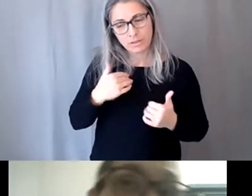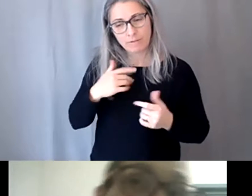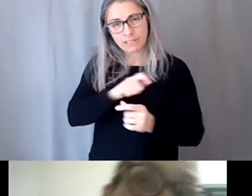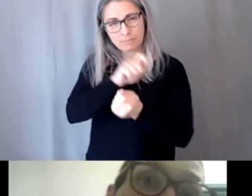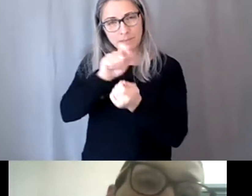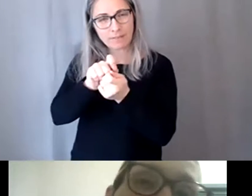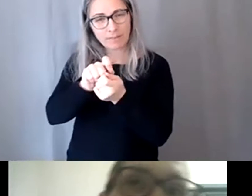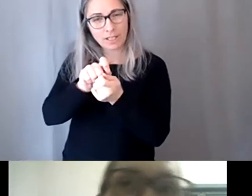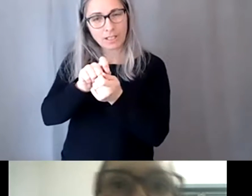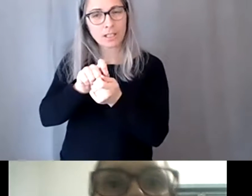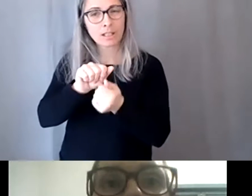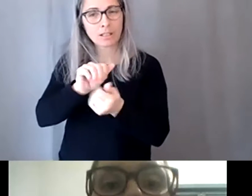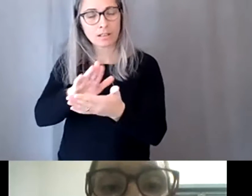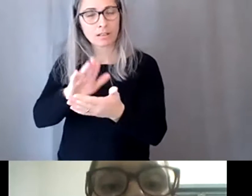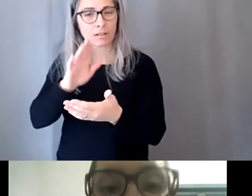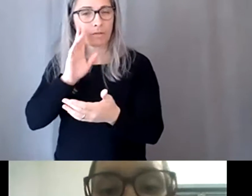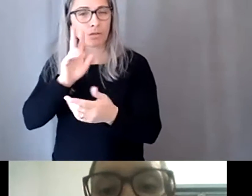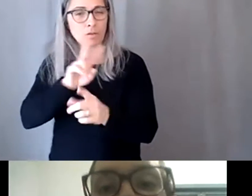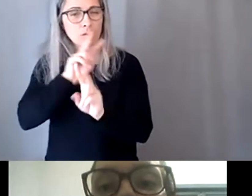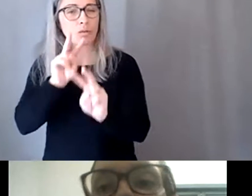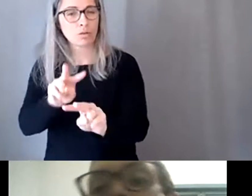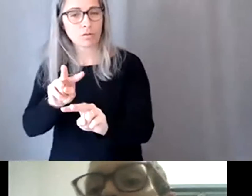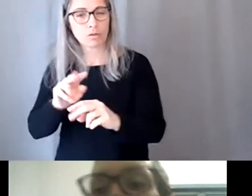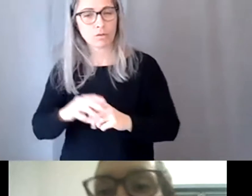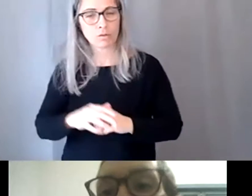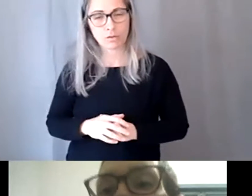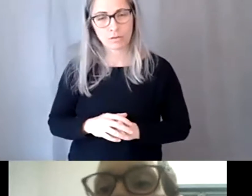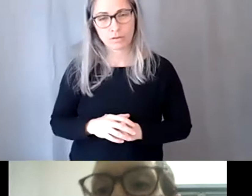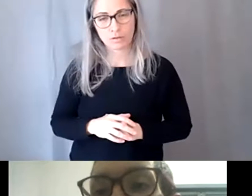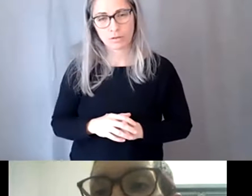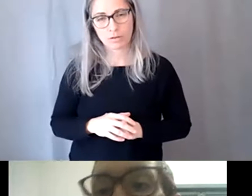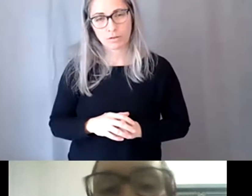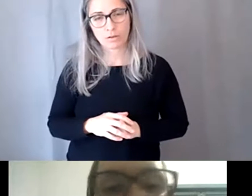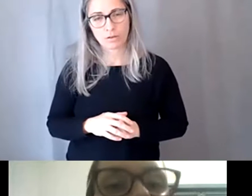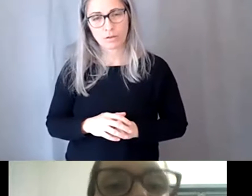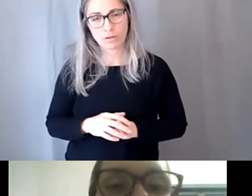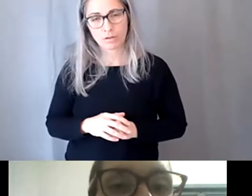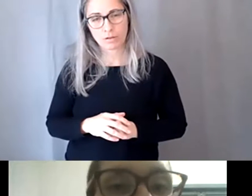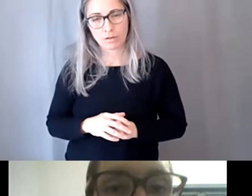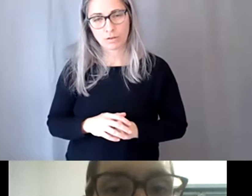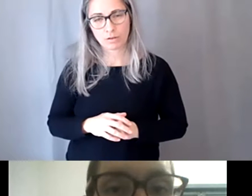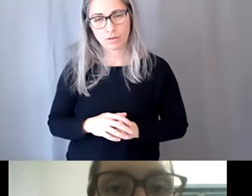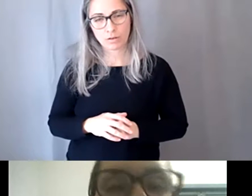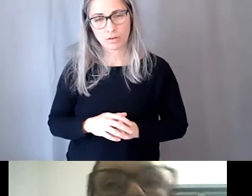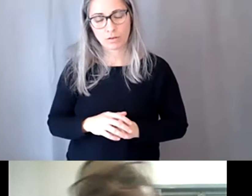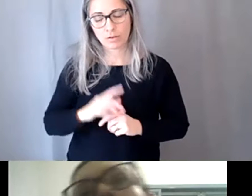we install it in the administrative practices